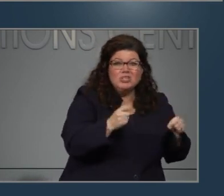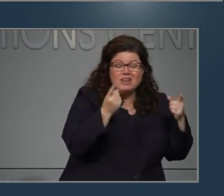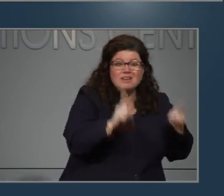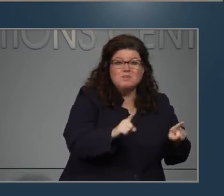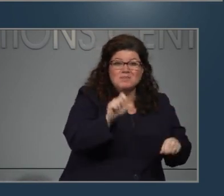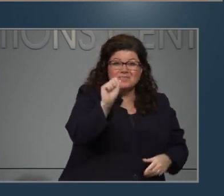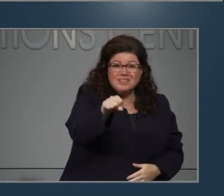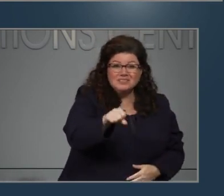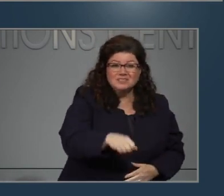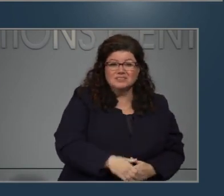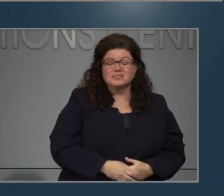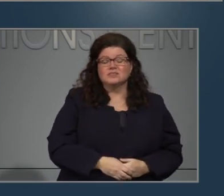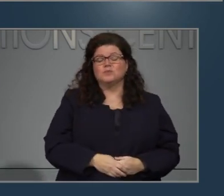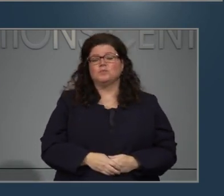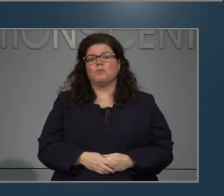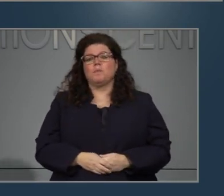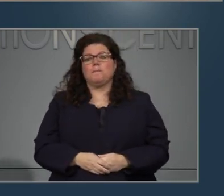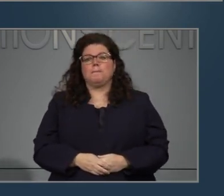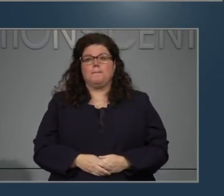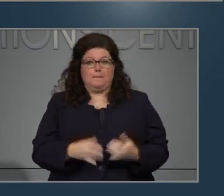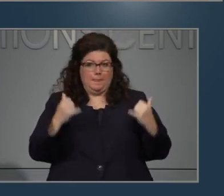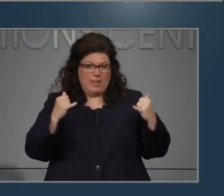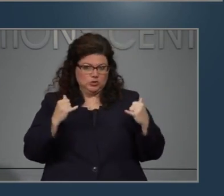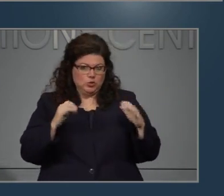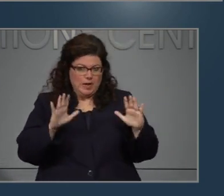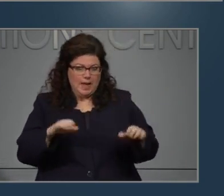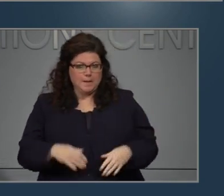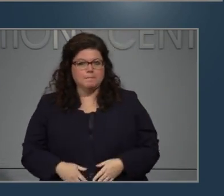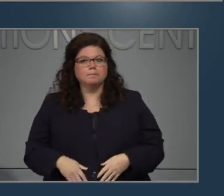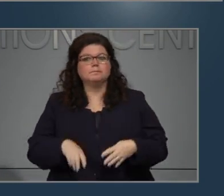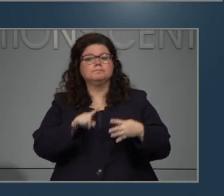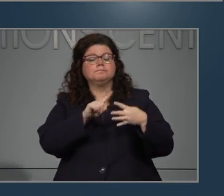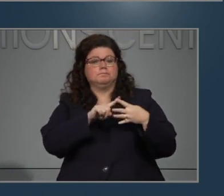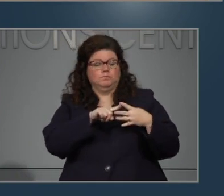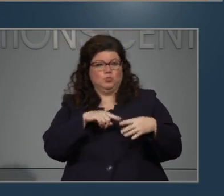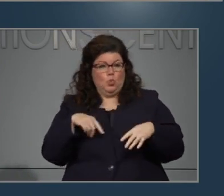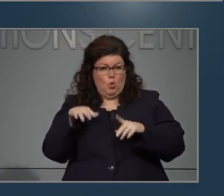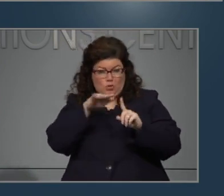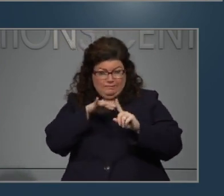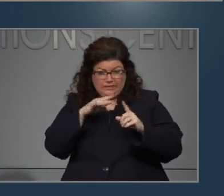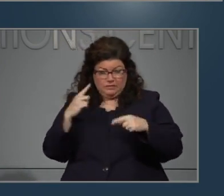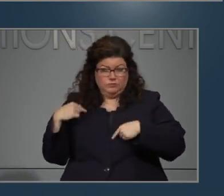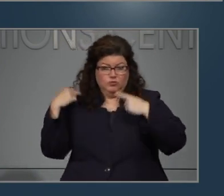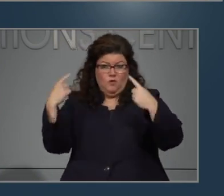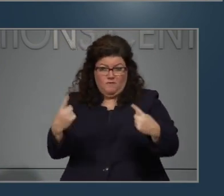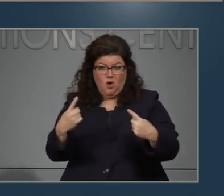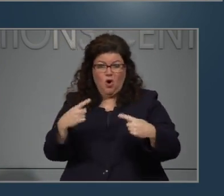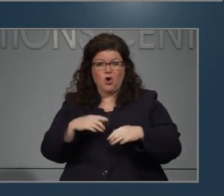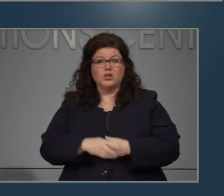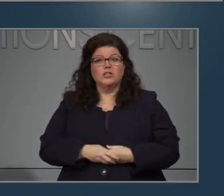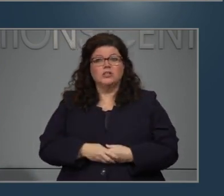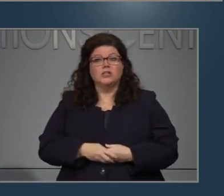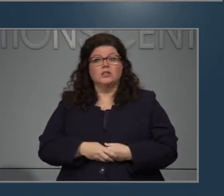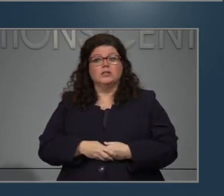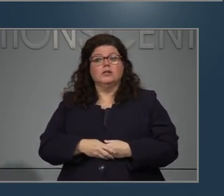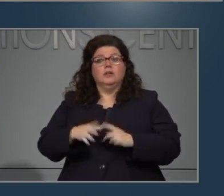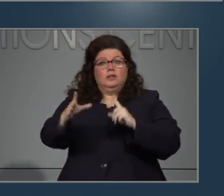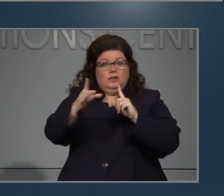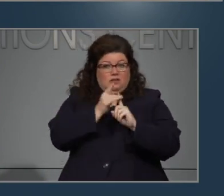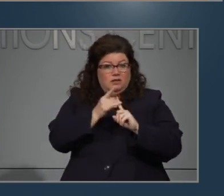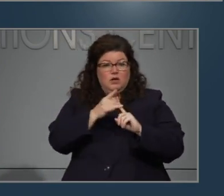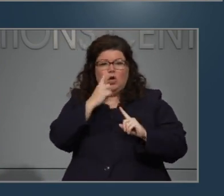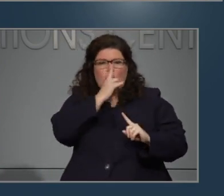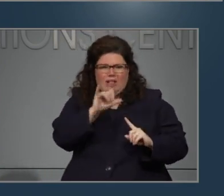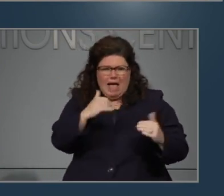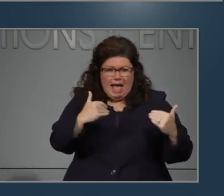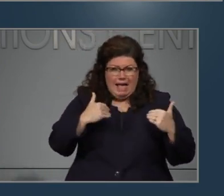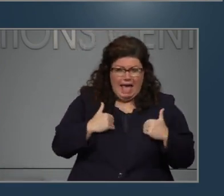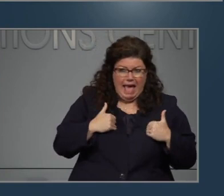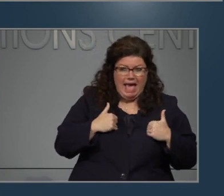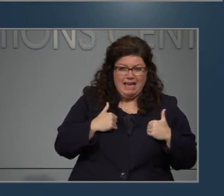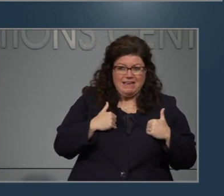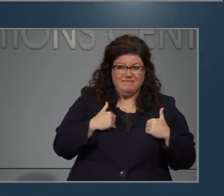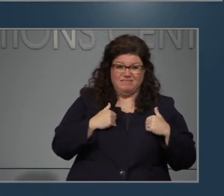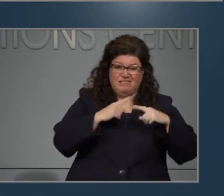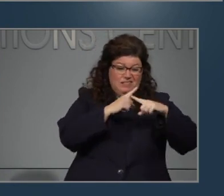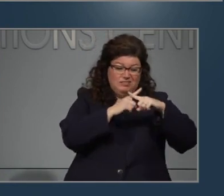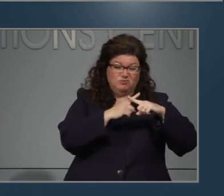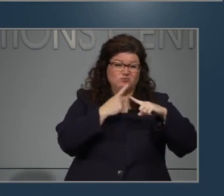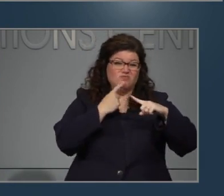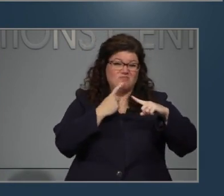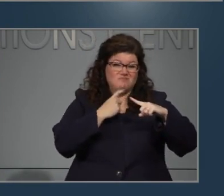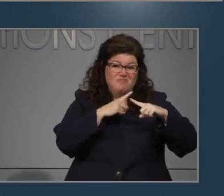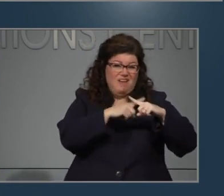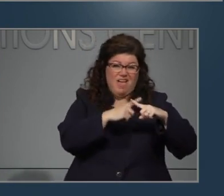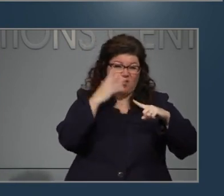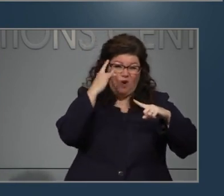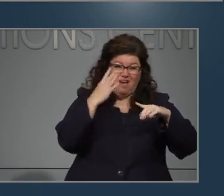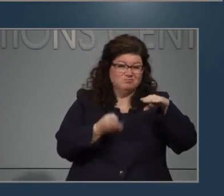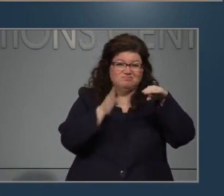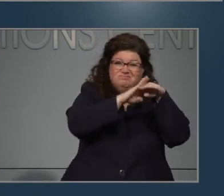ACCELERATES, WE COULD FACE CAPACITY CHALLENGE WITHIN OUR CARE SYSTEM OKAY, SO HERE’S WHERE WE ARE SURVEILLANCE DATA SHOWS AN UPWARD TREND THAT GETS A RED X NORTH CAROLINA’S